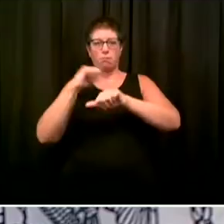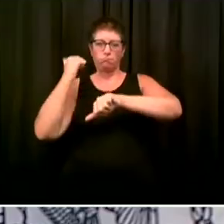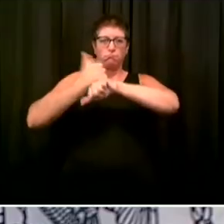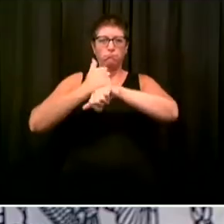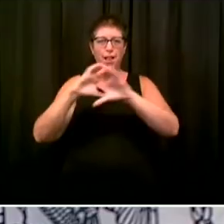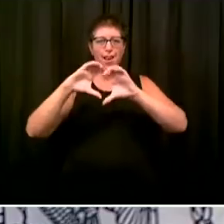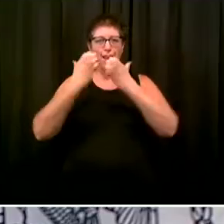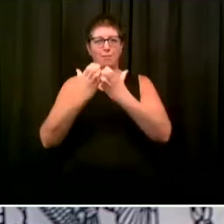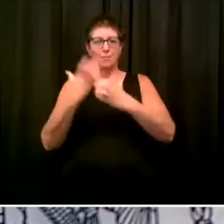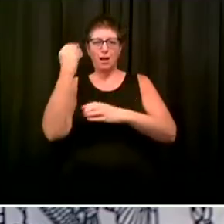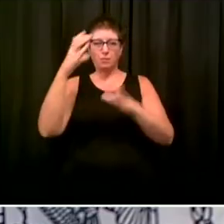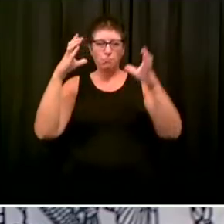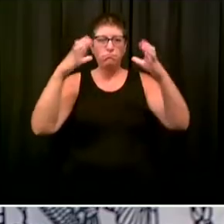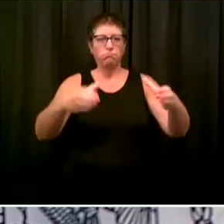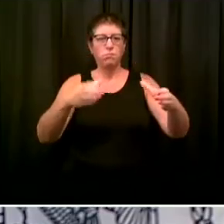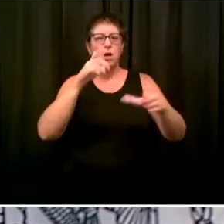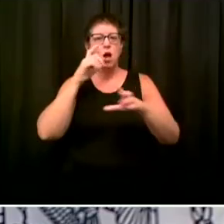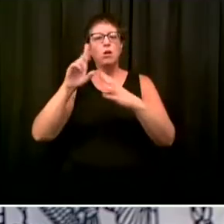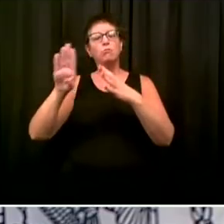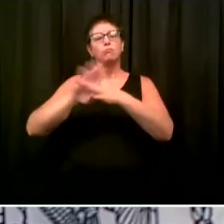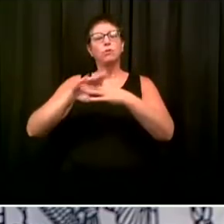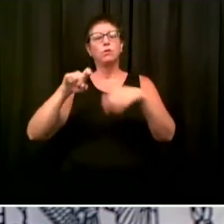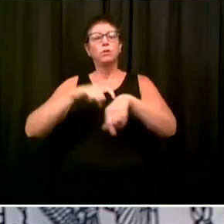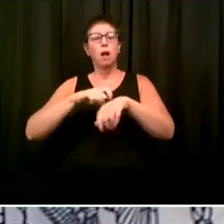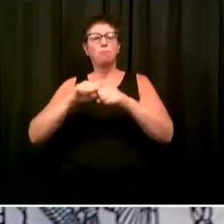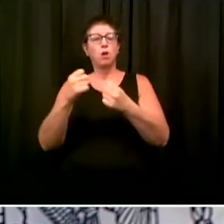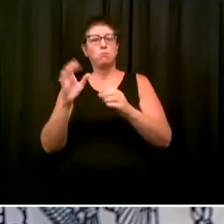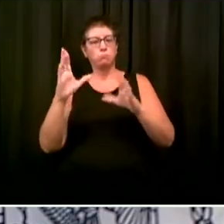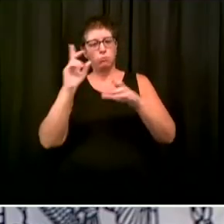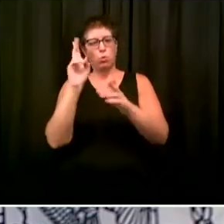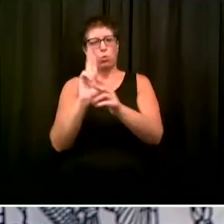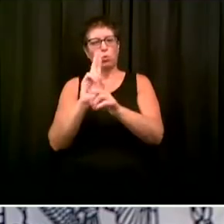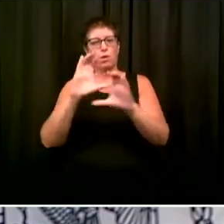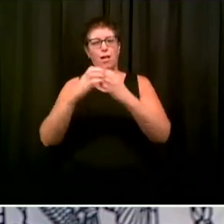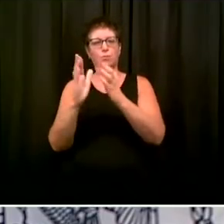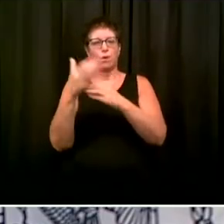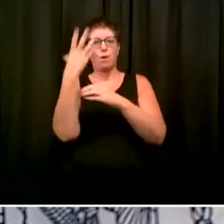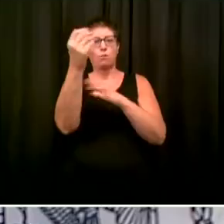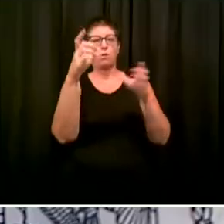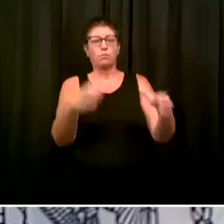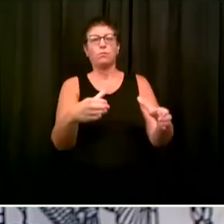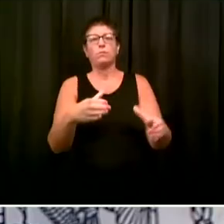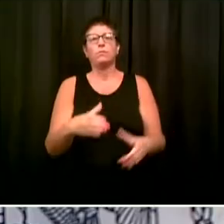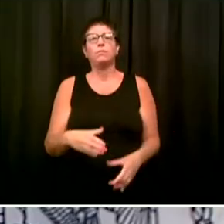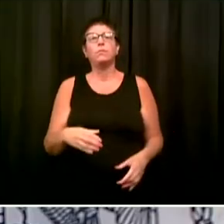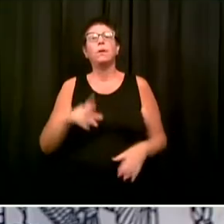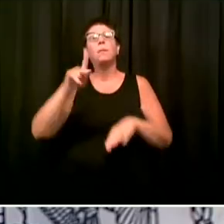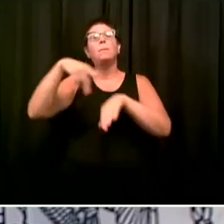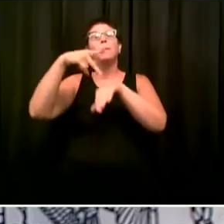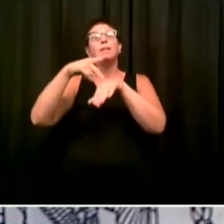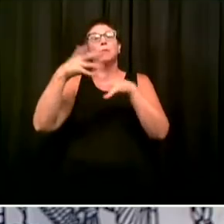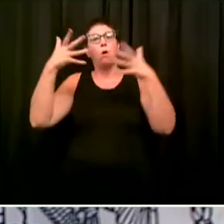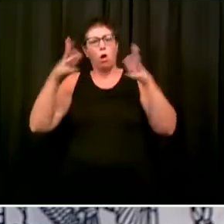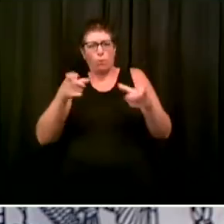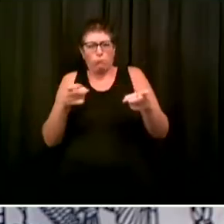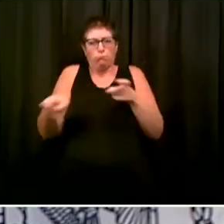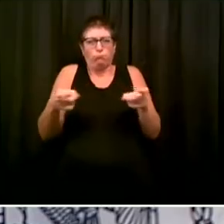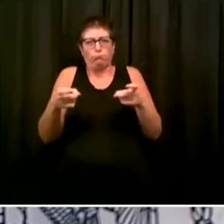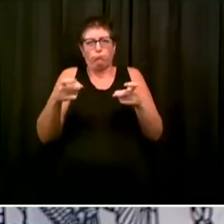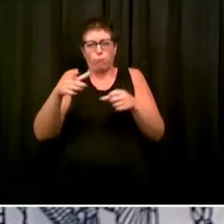THAT FOR DIFFERENT TYPES OF CLASSES, THAT IS SOMETHING THE PRINCIPAL